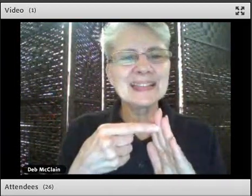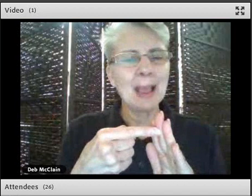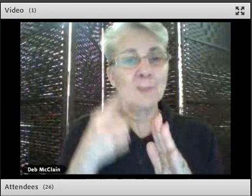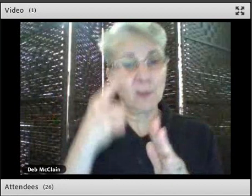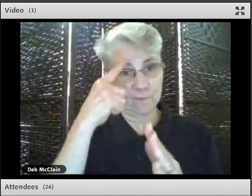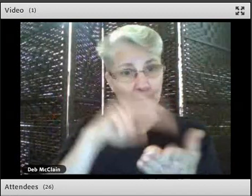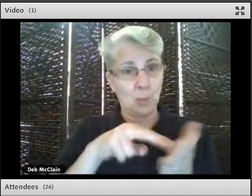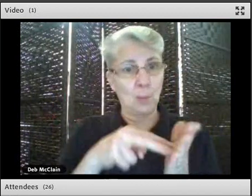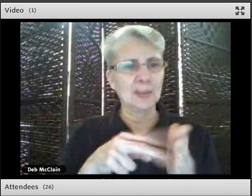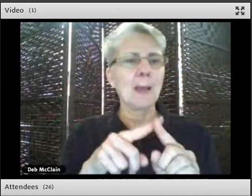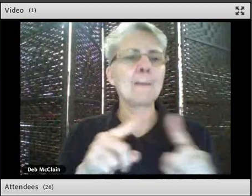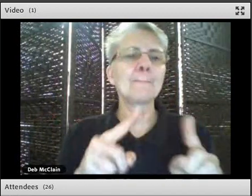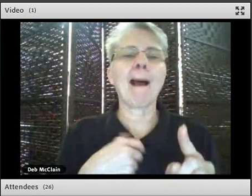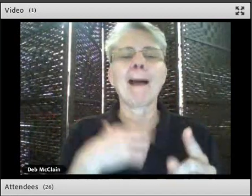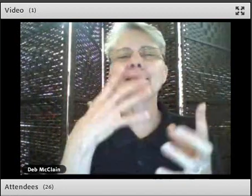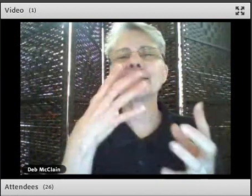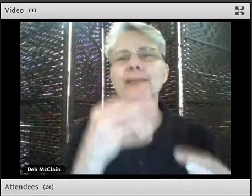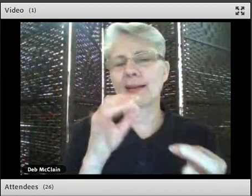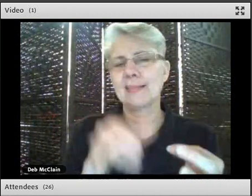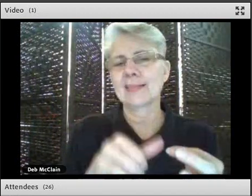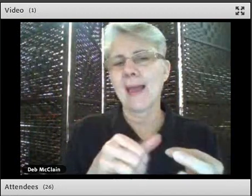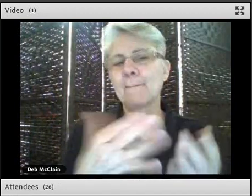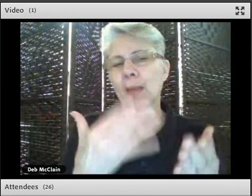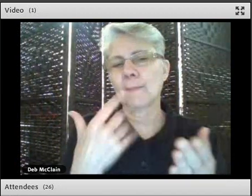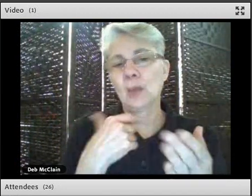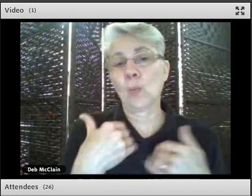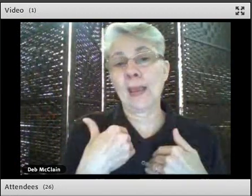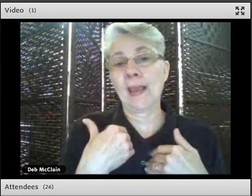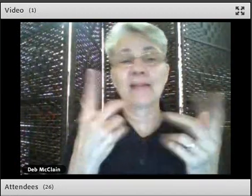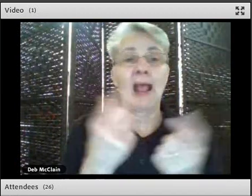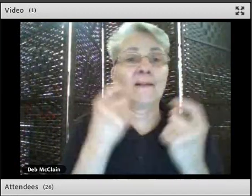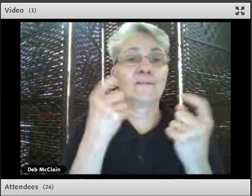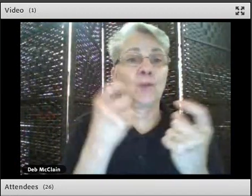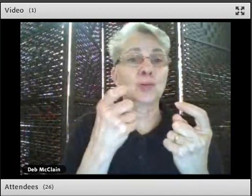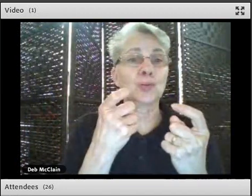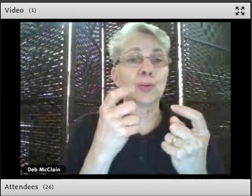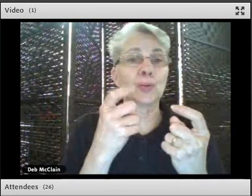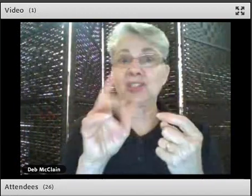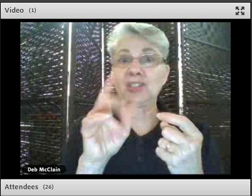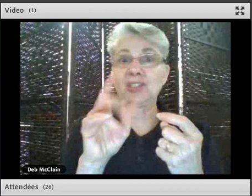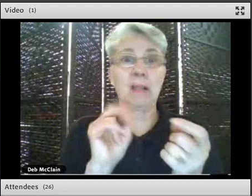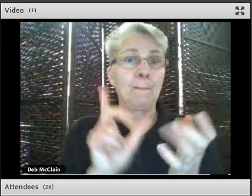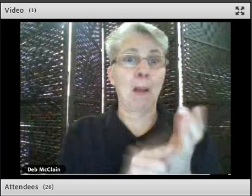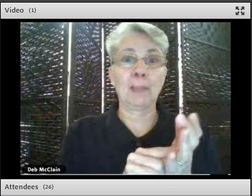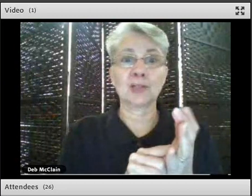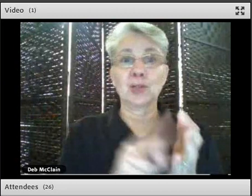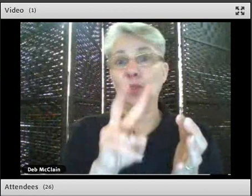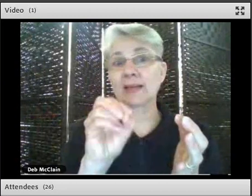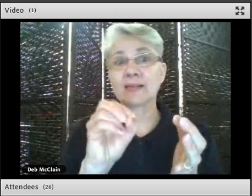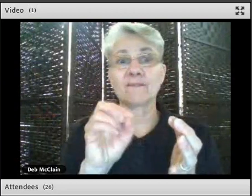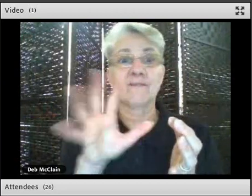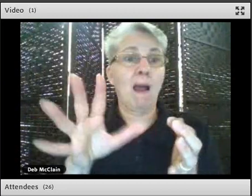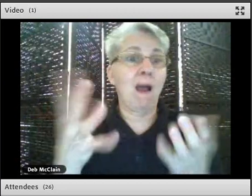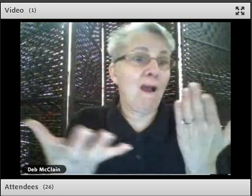that was published in 2005, and that's why we might have a 2005 publication date